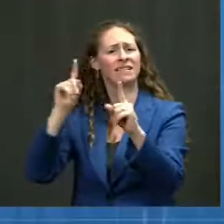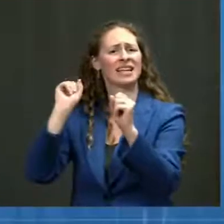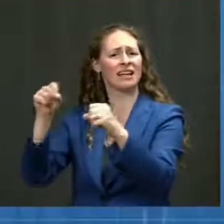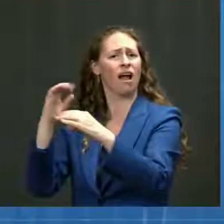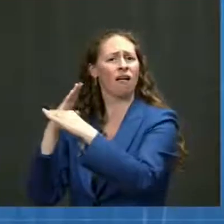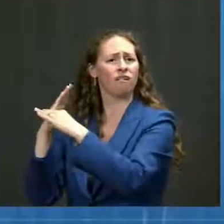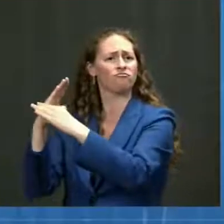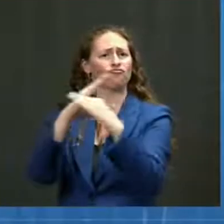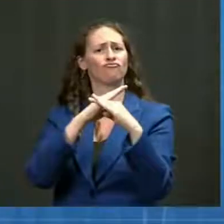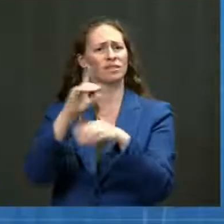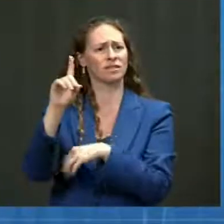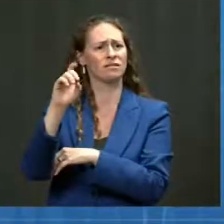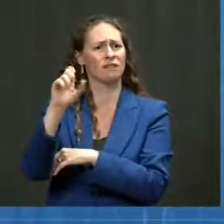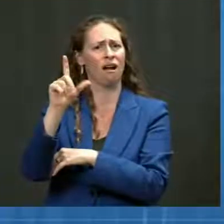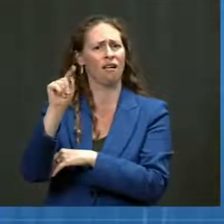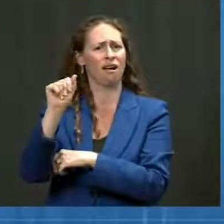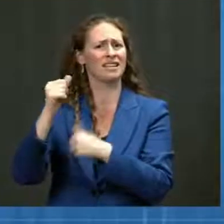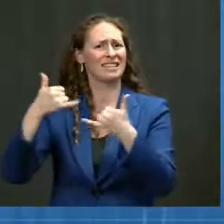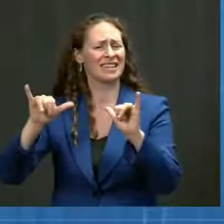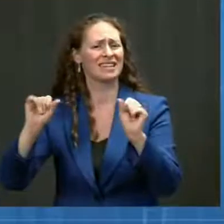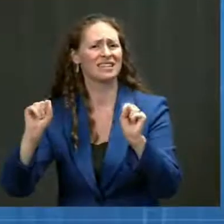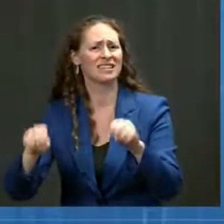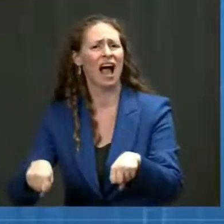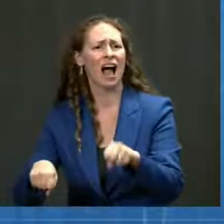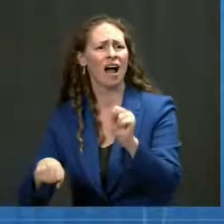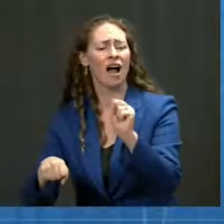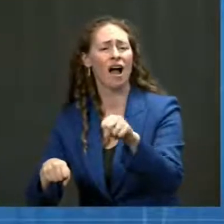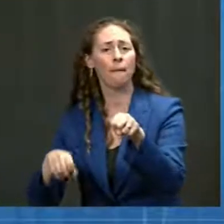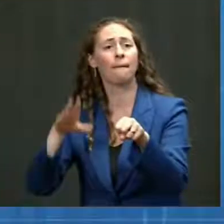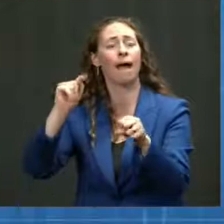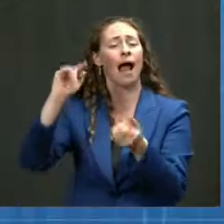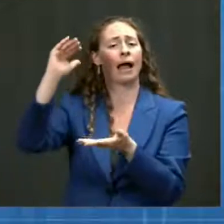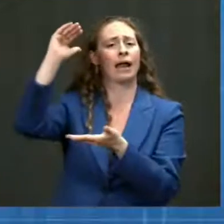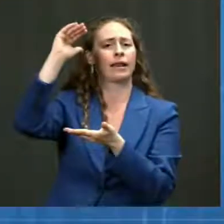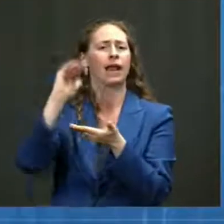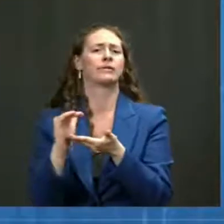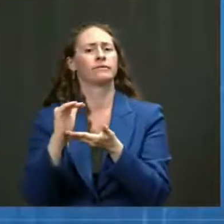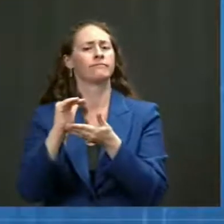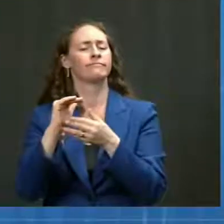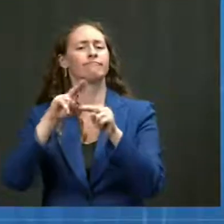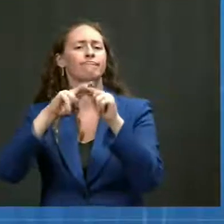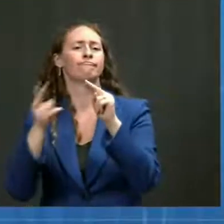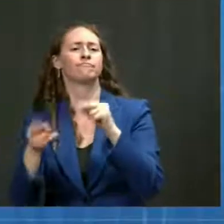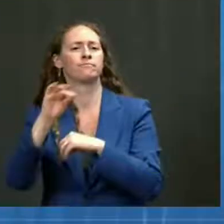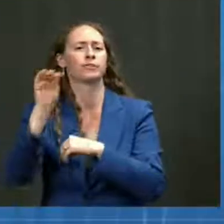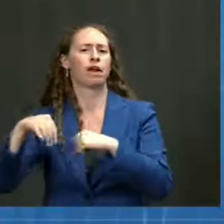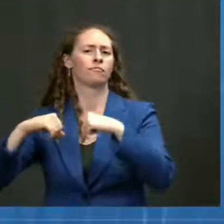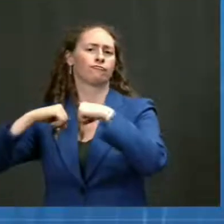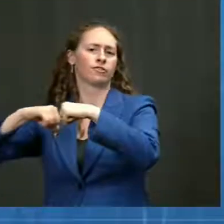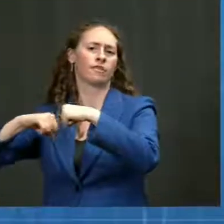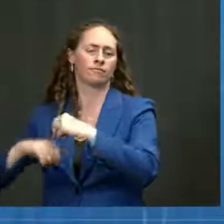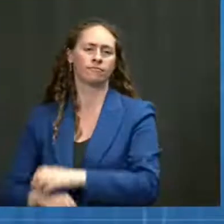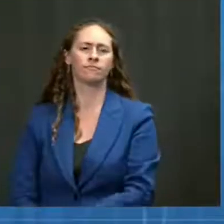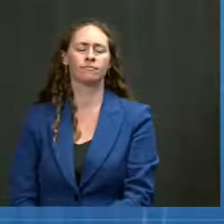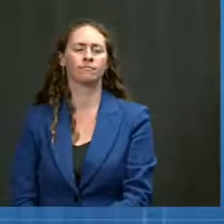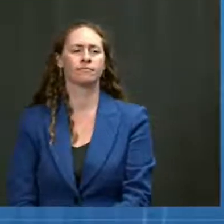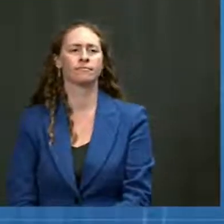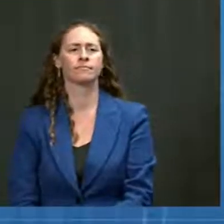WHICH SUGGESTED EFFECTIVENESS IS ALSO DECREASED AGAINST DELTA, INDEPENDENT OF WHEN YOU WERE VACCINATED. THESE DATA SUGGEST FULL